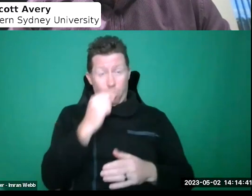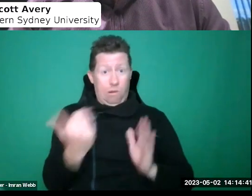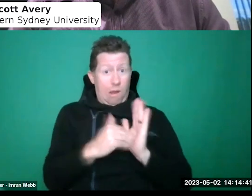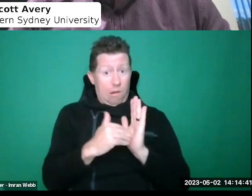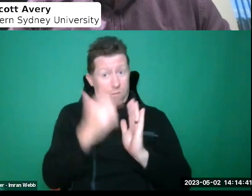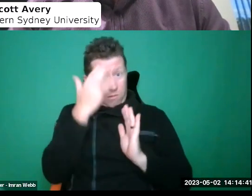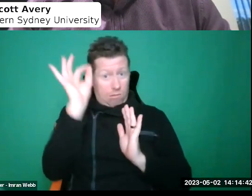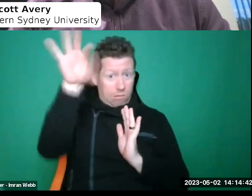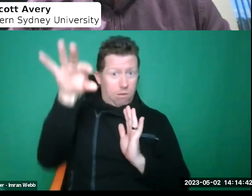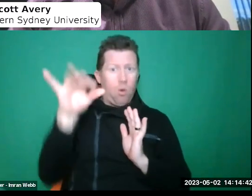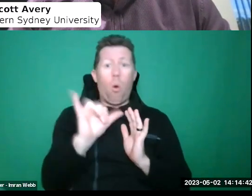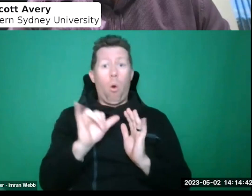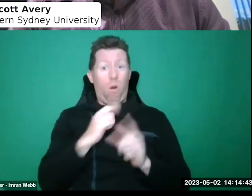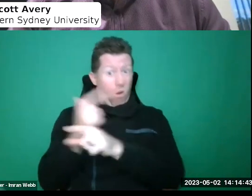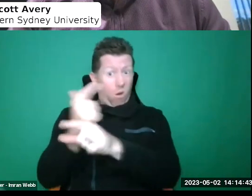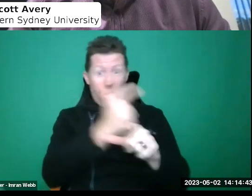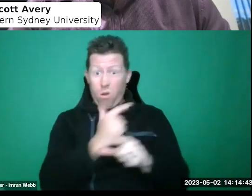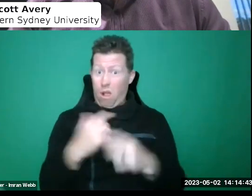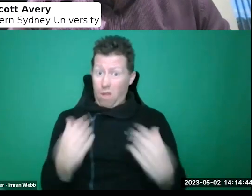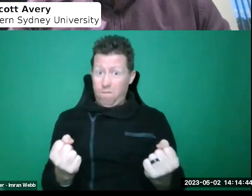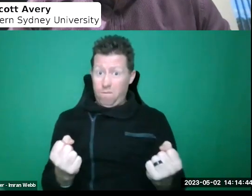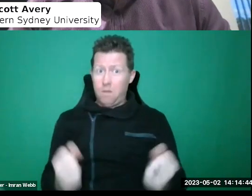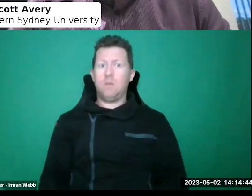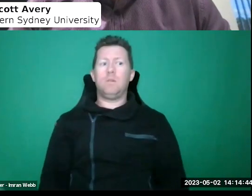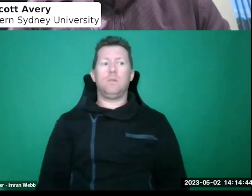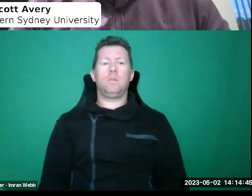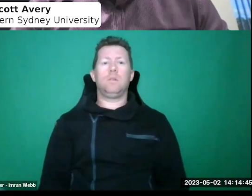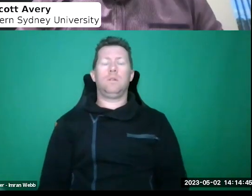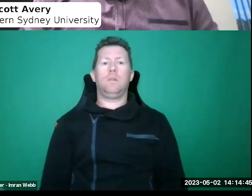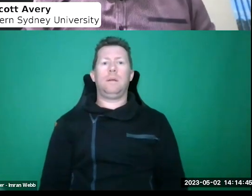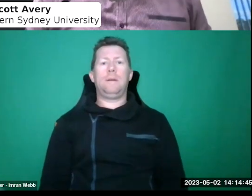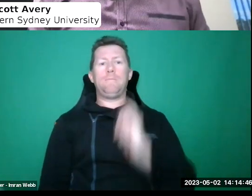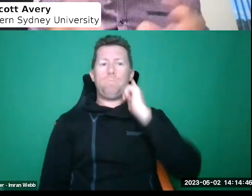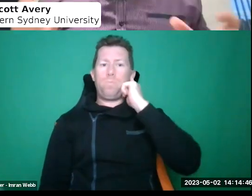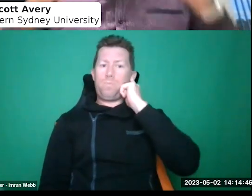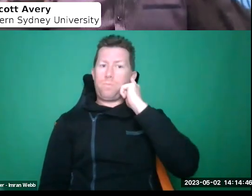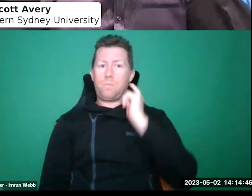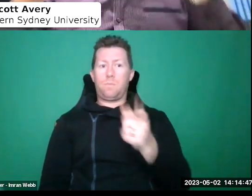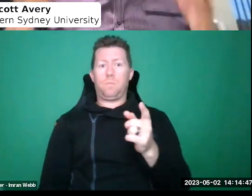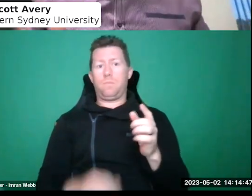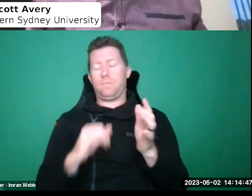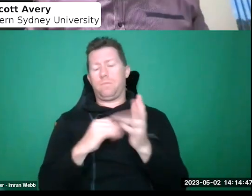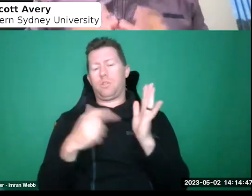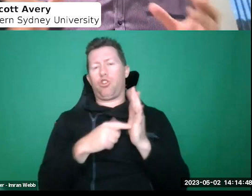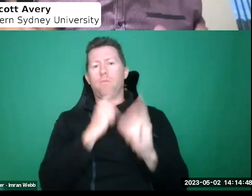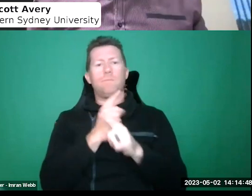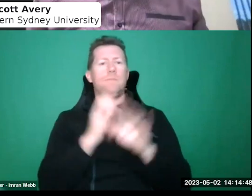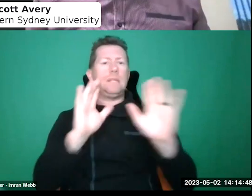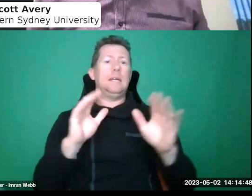that or has has been talked about? I'm I just think when it comes to data, that philosophy,